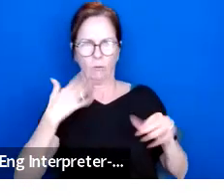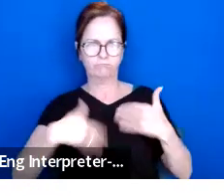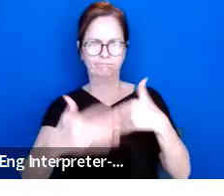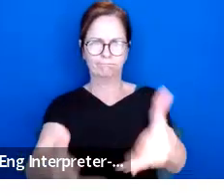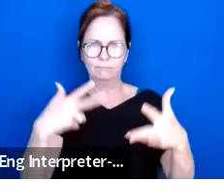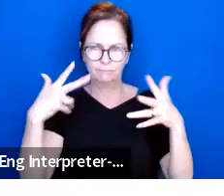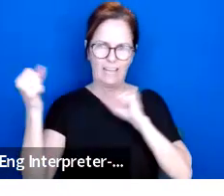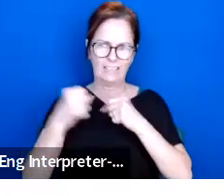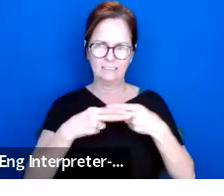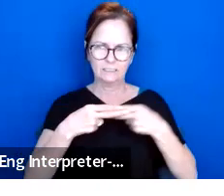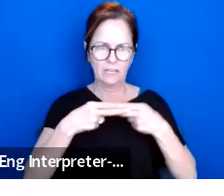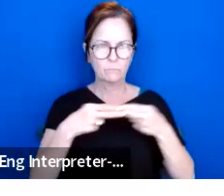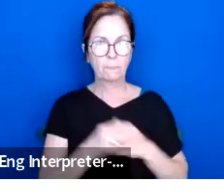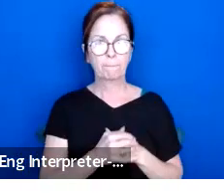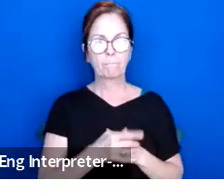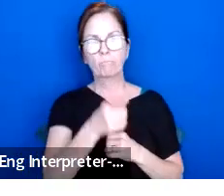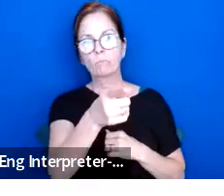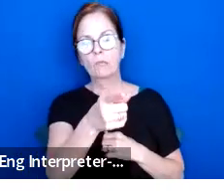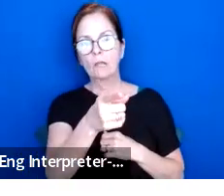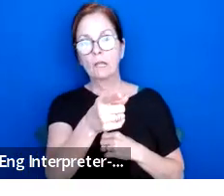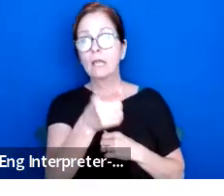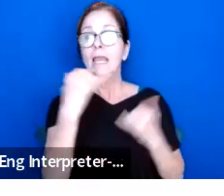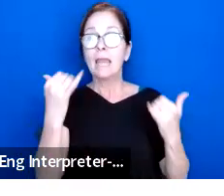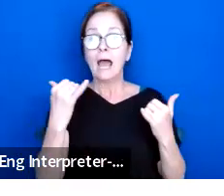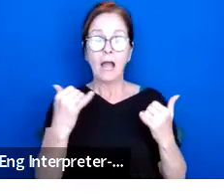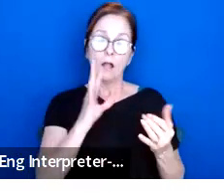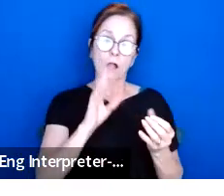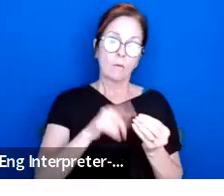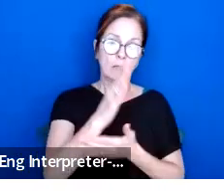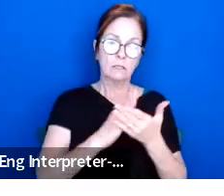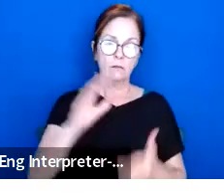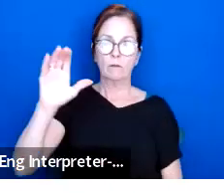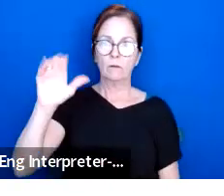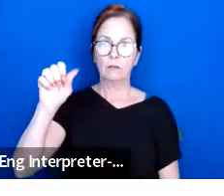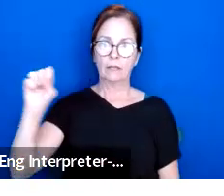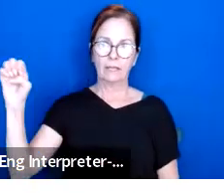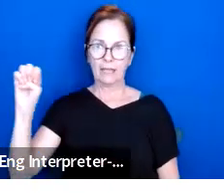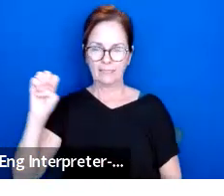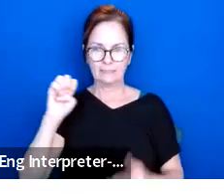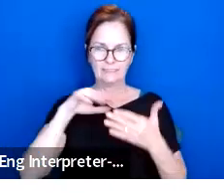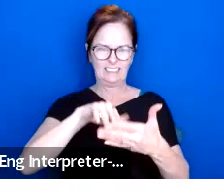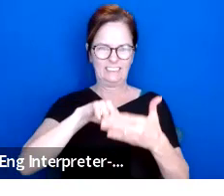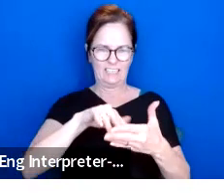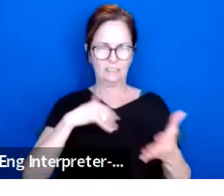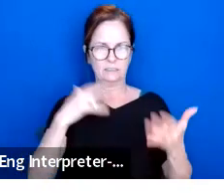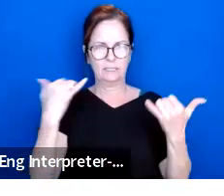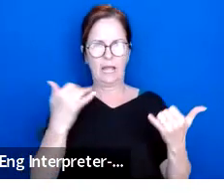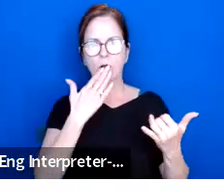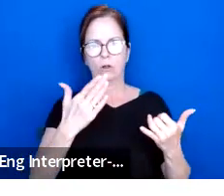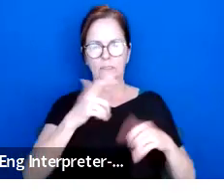So here are just some case studies. Actually, I wonder if this is a good place to pause for our interpreter.